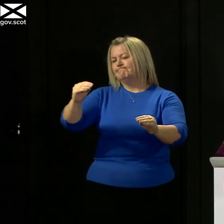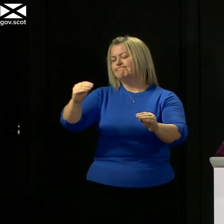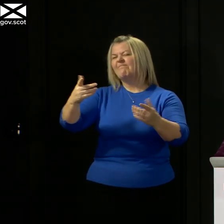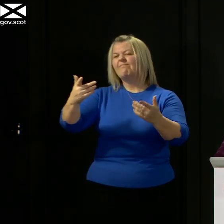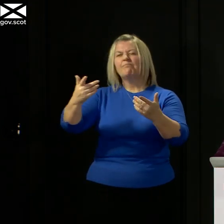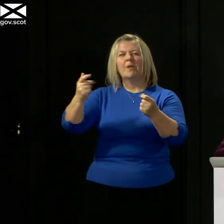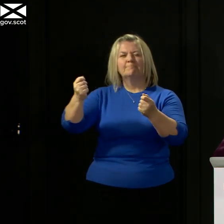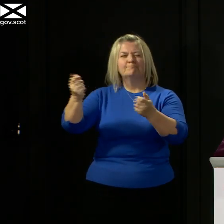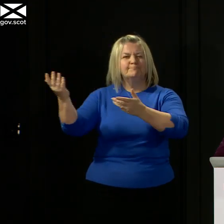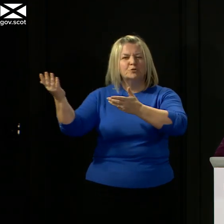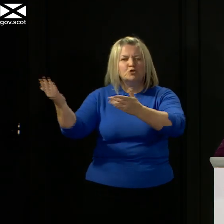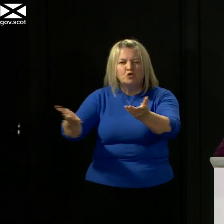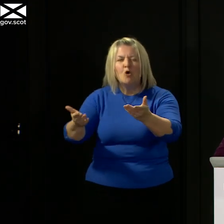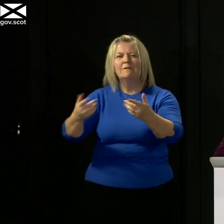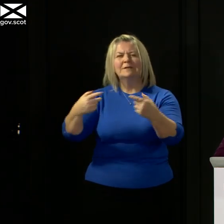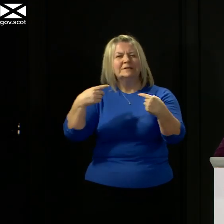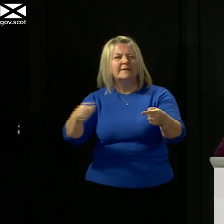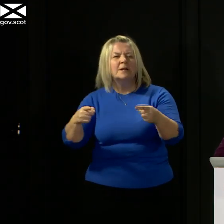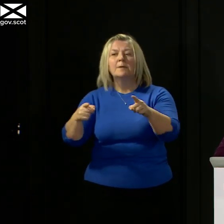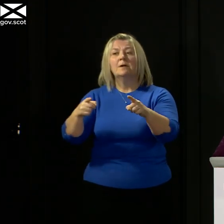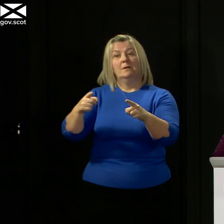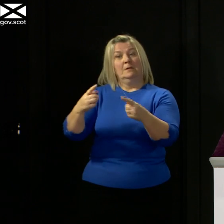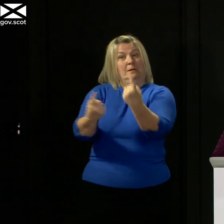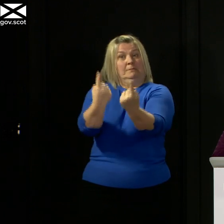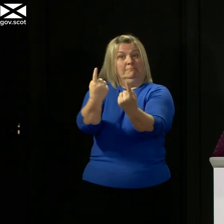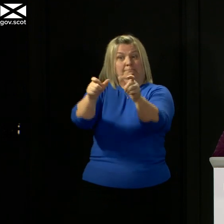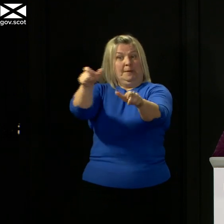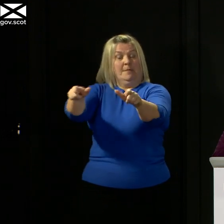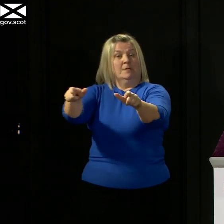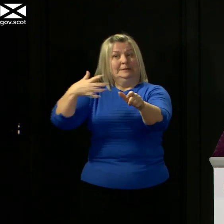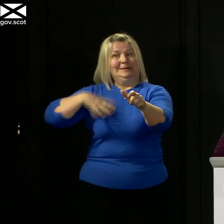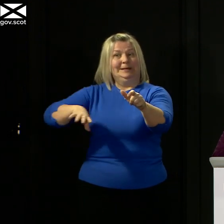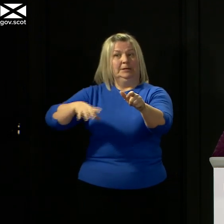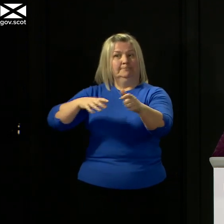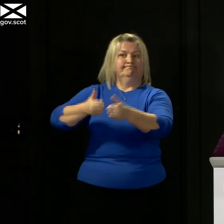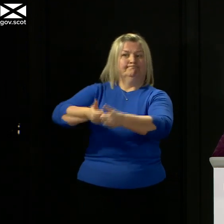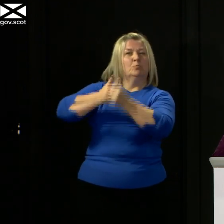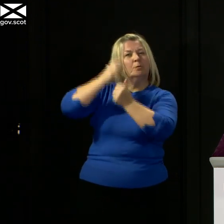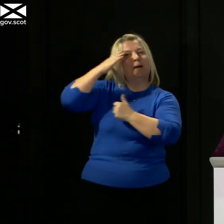some support for their mental health and we live in a time right now where